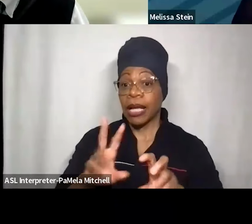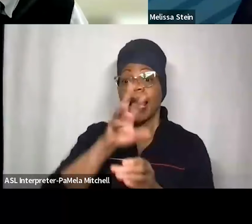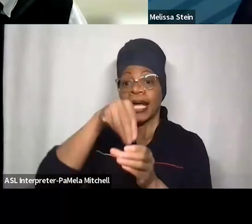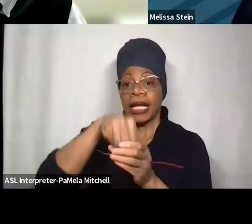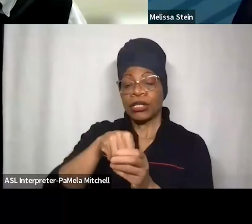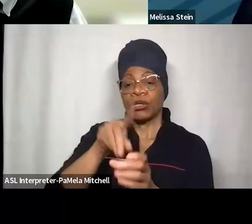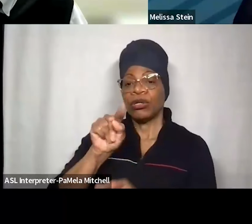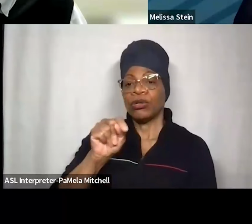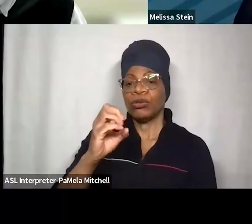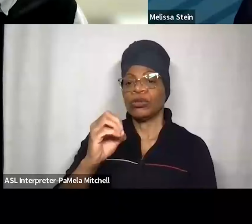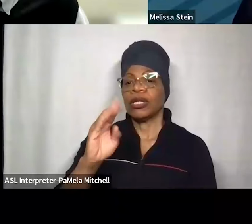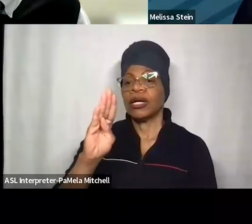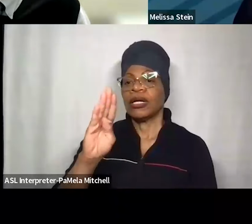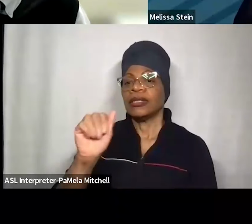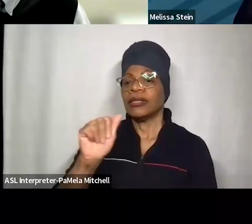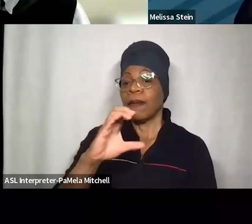as well as alcohol and other drugs.